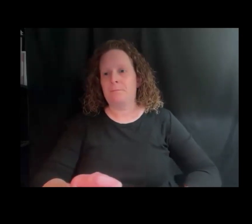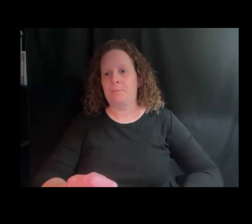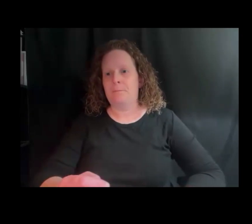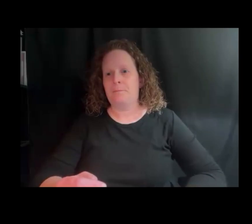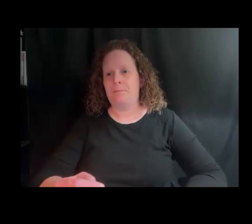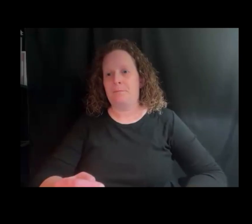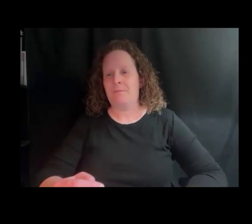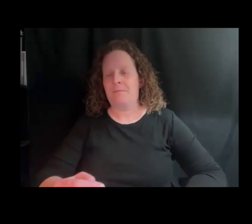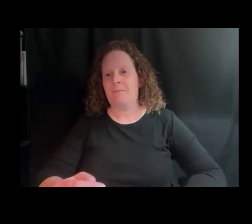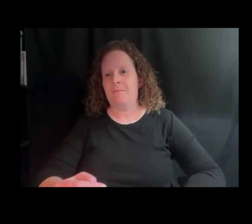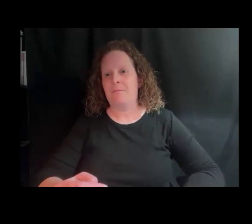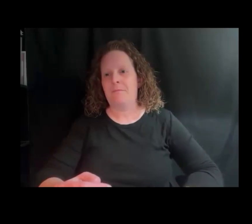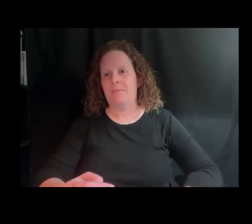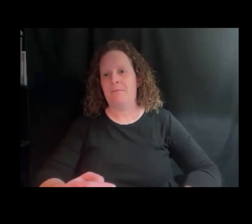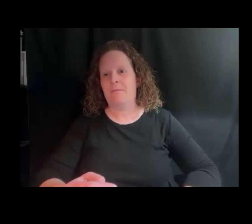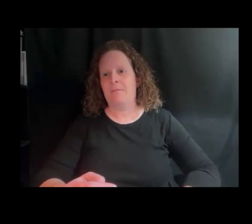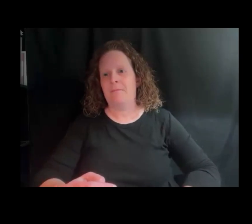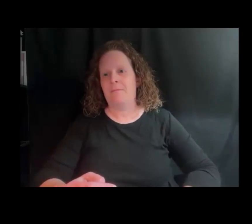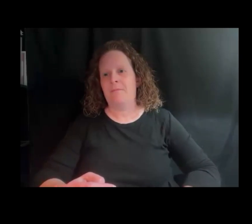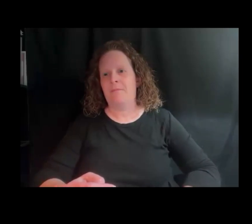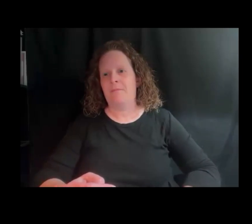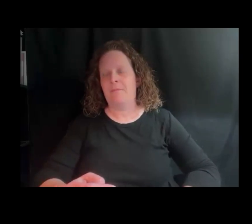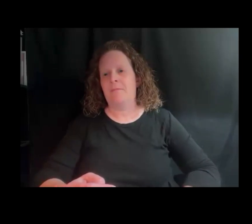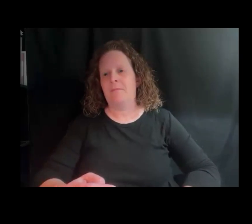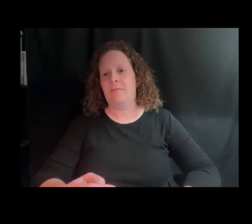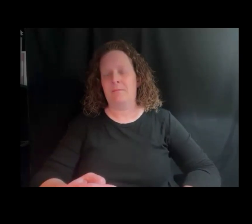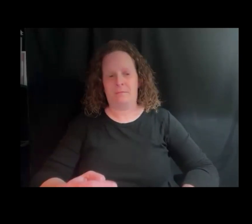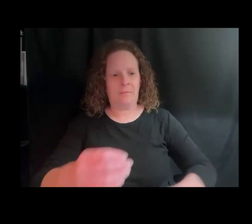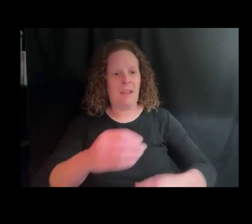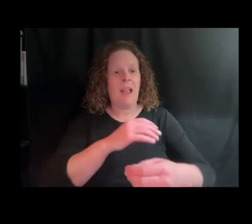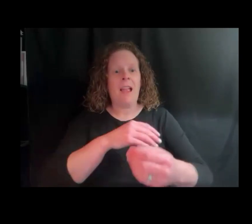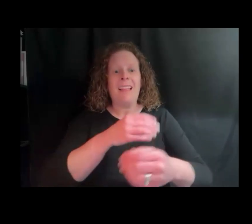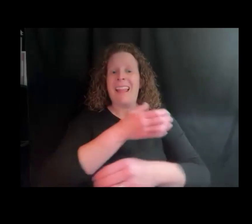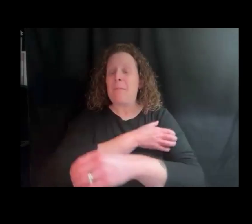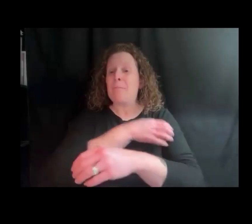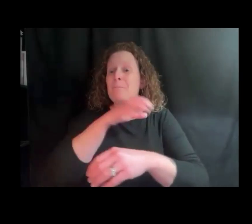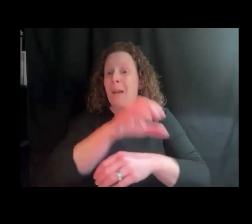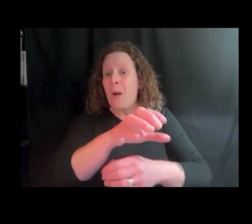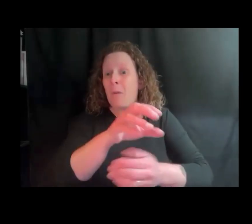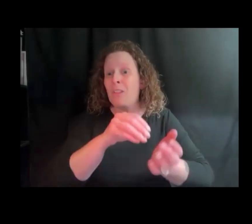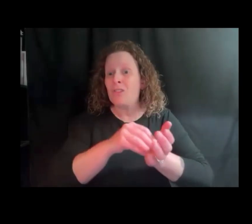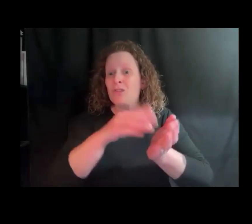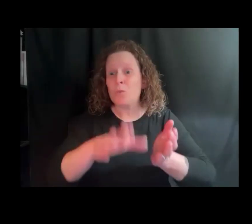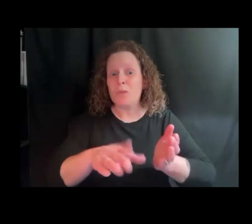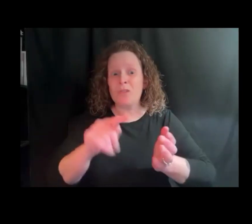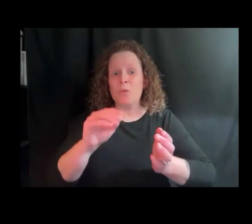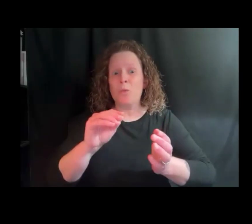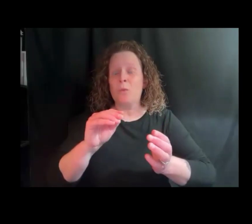And the interpreter is supplementing and supporting that.